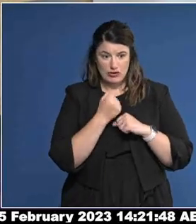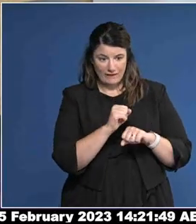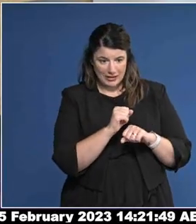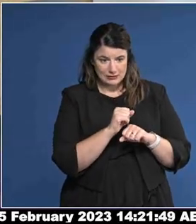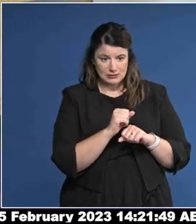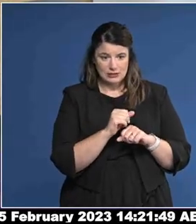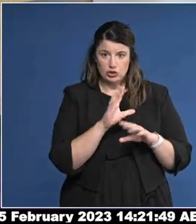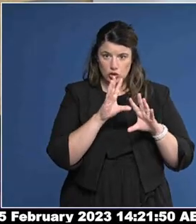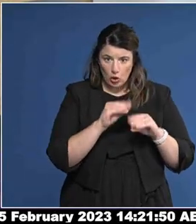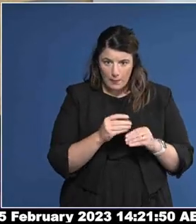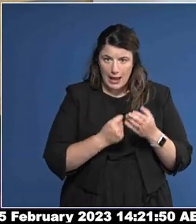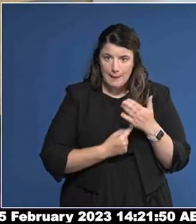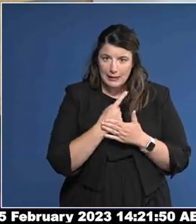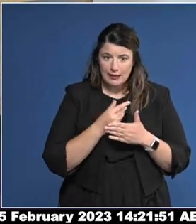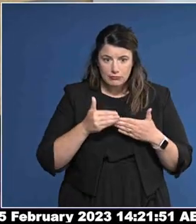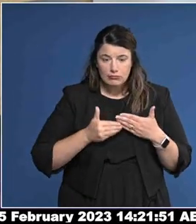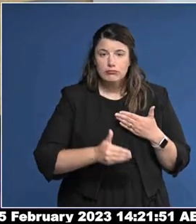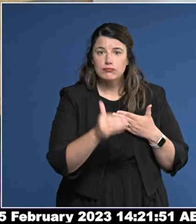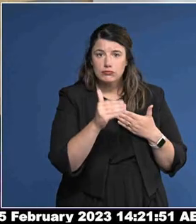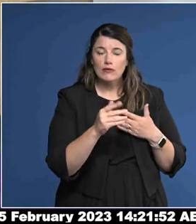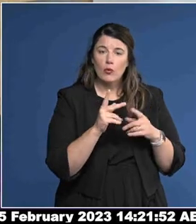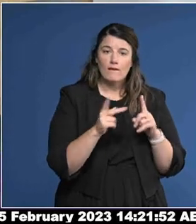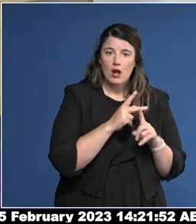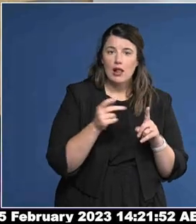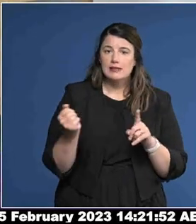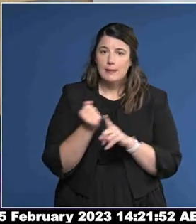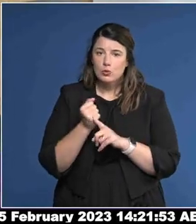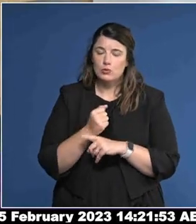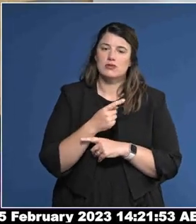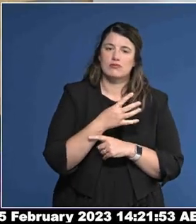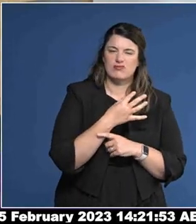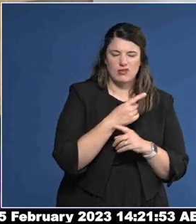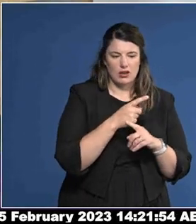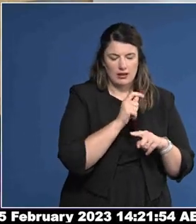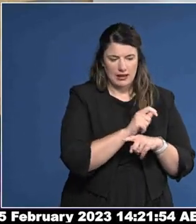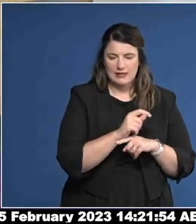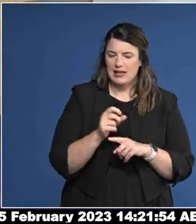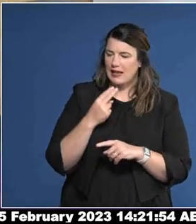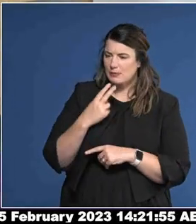exploitation. As a starting point, is it right that every organisation should assume